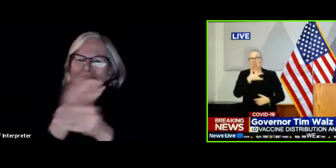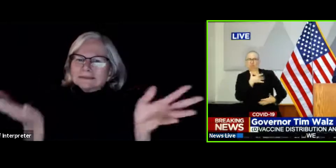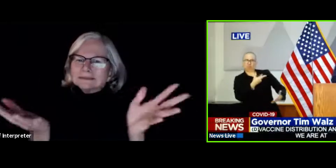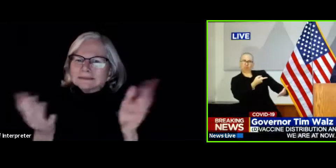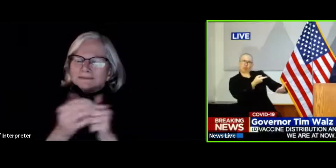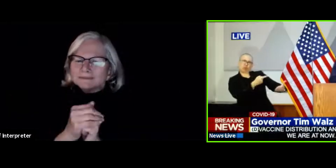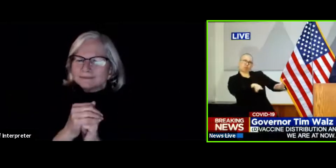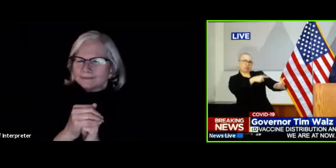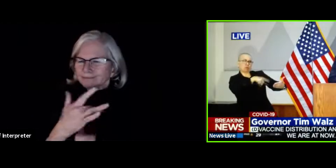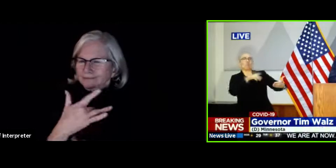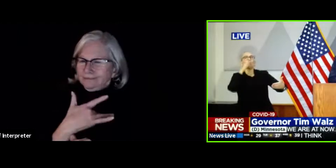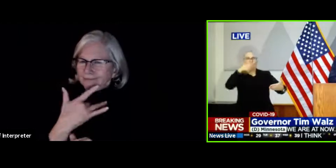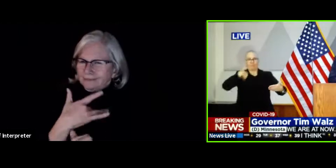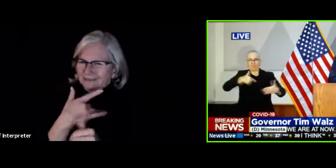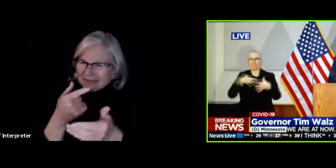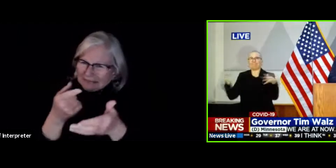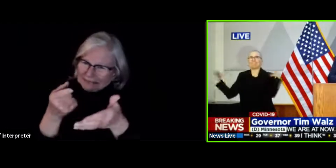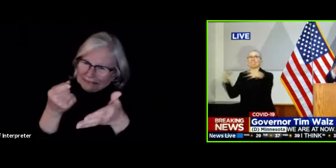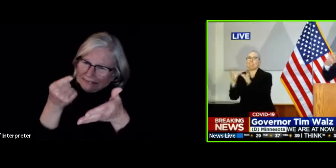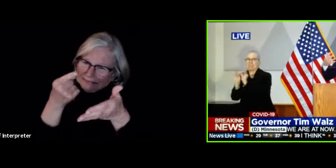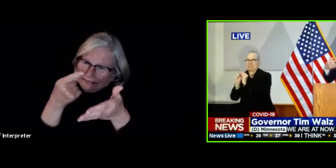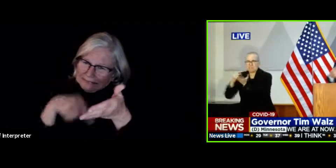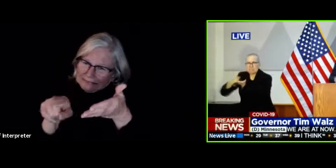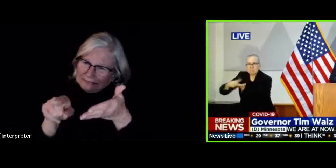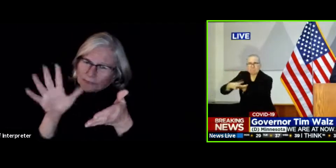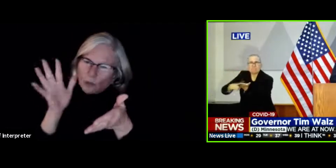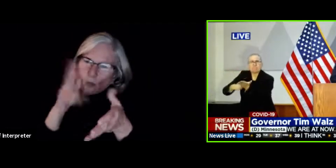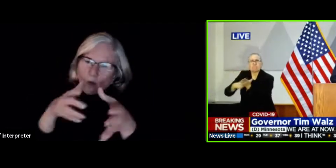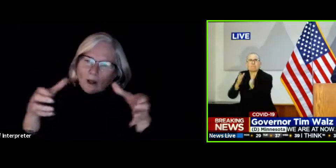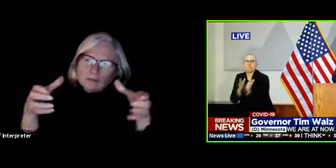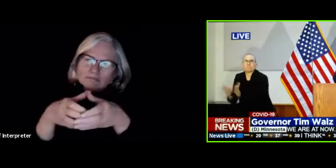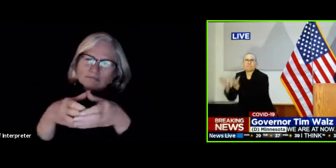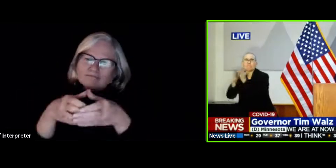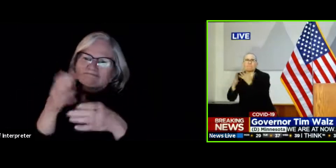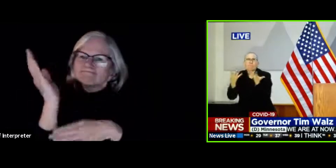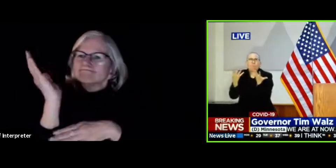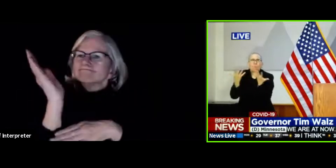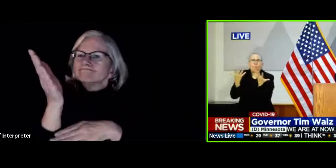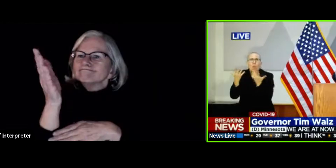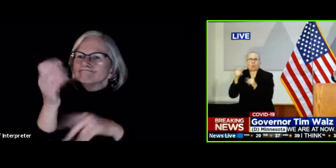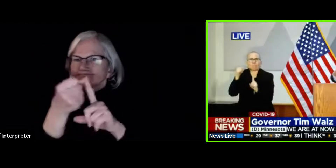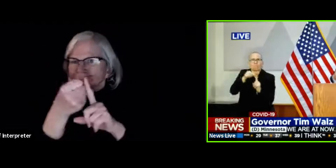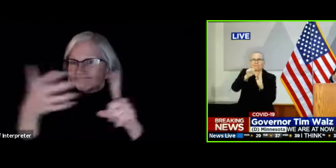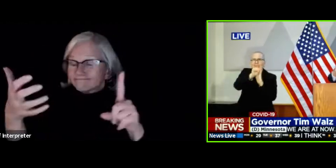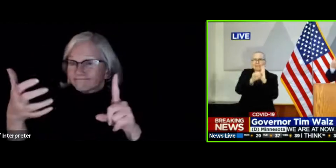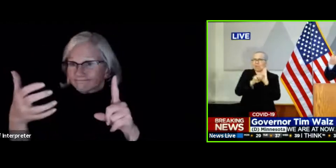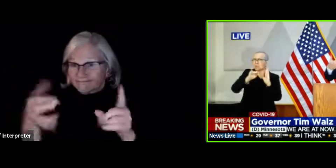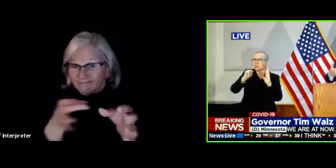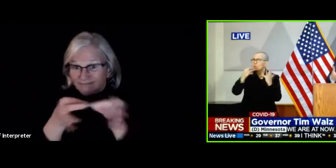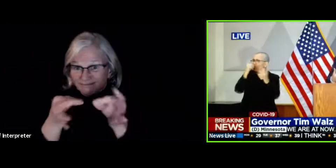HERE TO HAVE A VERY EXTENSIVE BRIEFING ON WHERE MINNESOTA IS AT IN THIS PROCESS, WHAT'S HAPPENING, KIND OF WHERE ARE THE